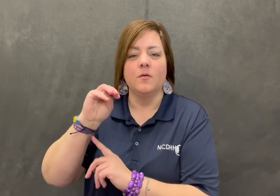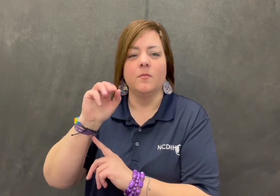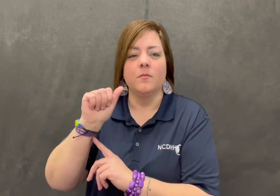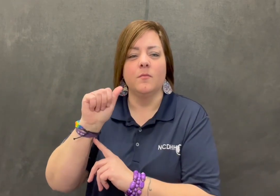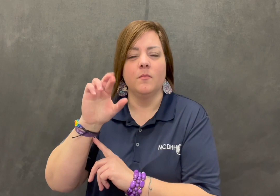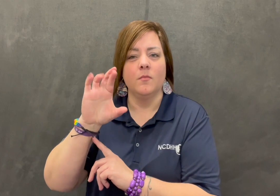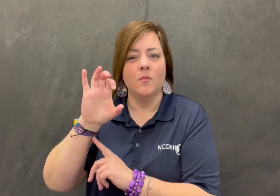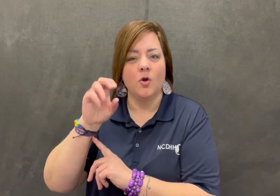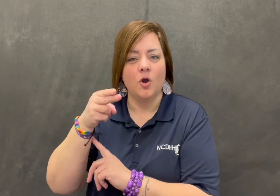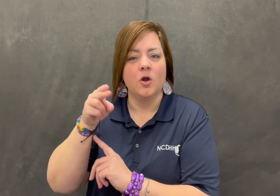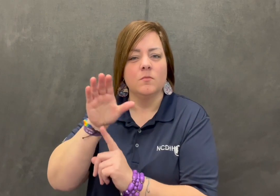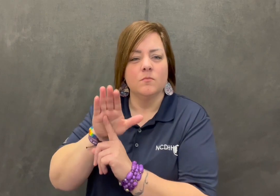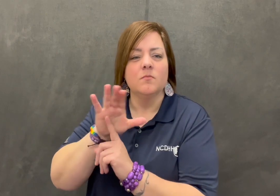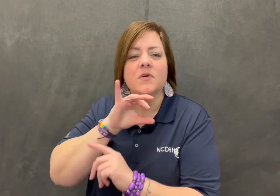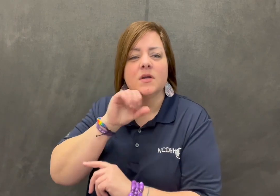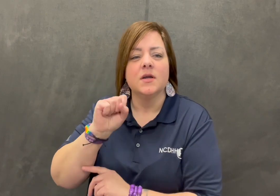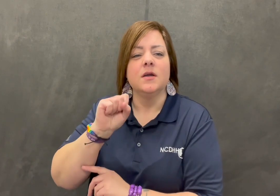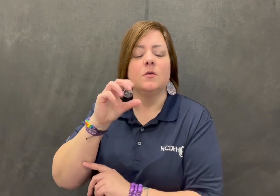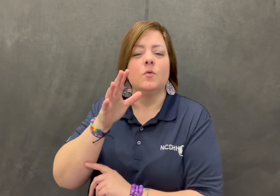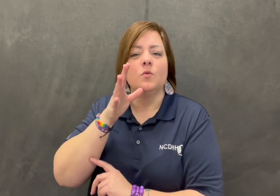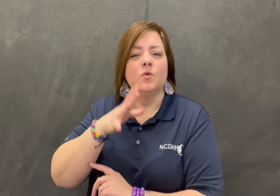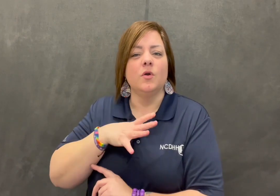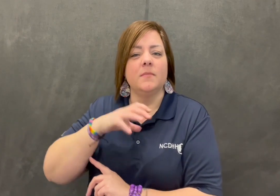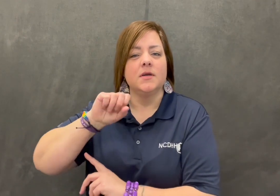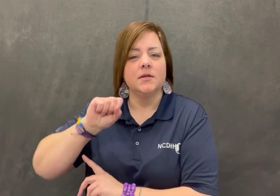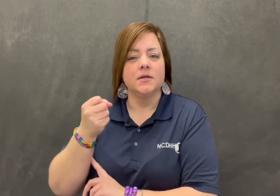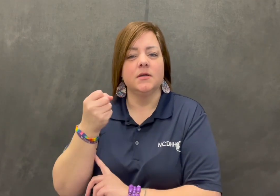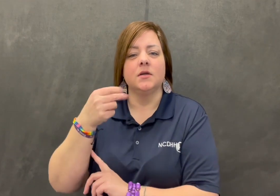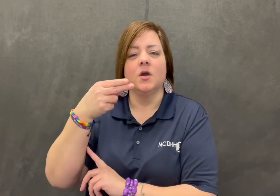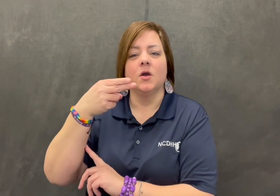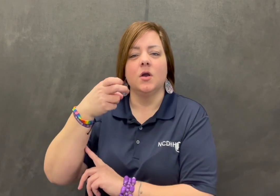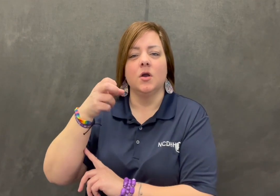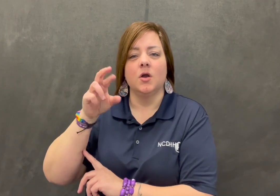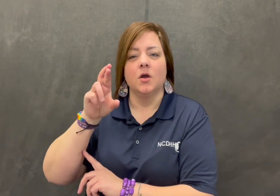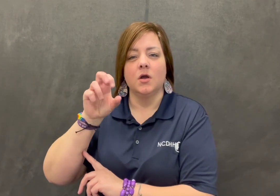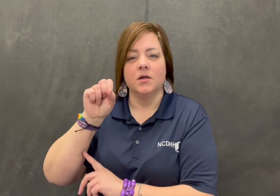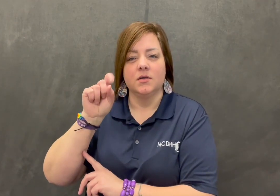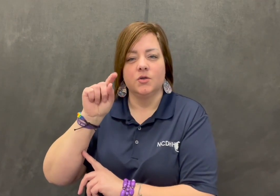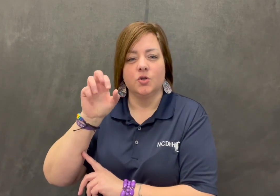This month the month of March is Women's Herstory Month